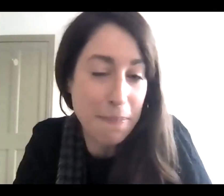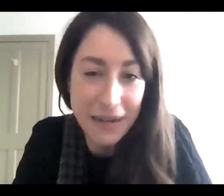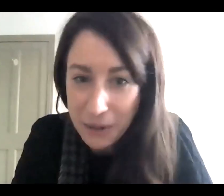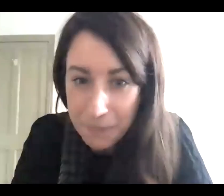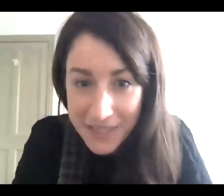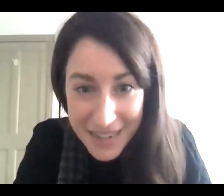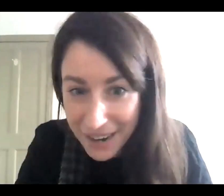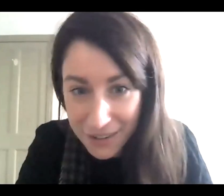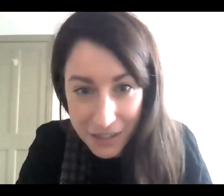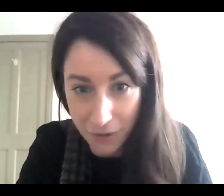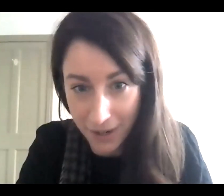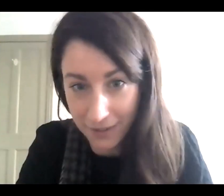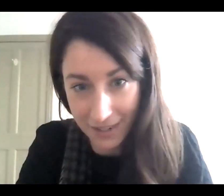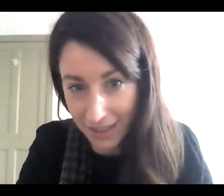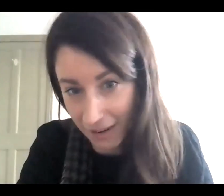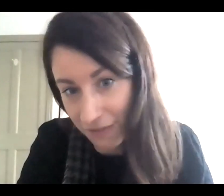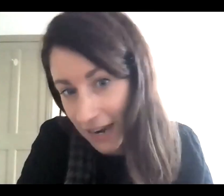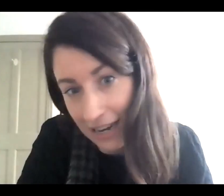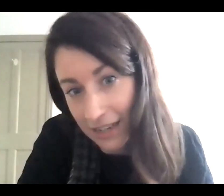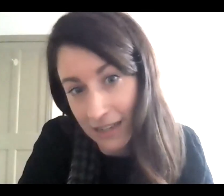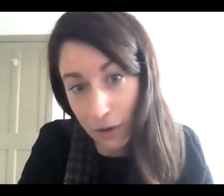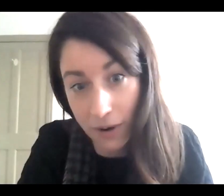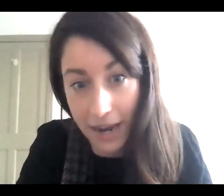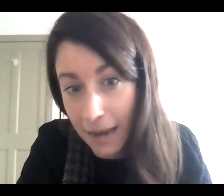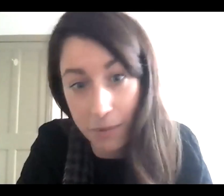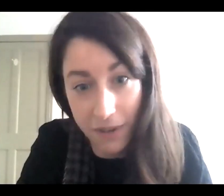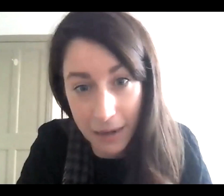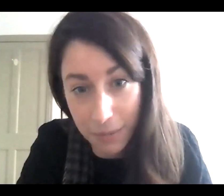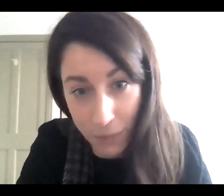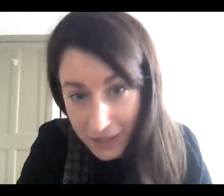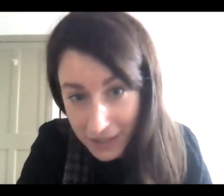built up this narrative around it and then, finally, I said look I am available ,what's